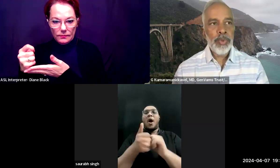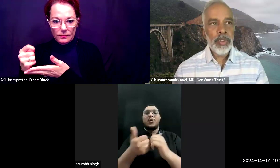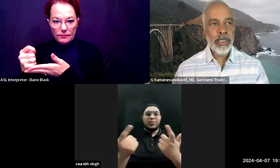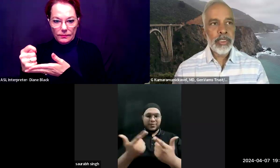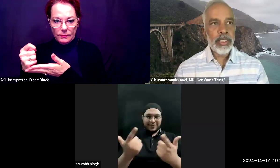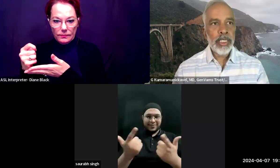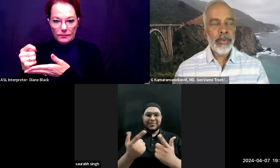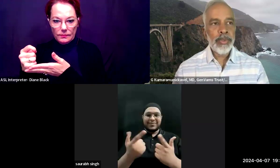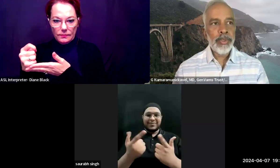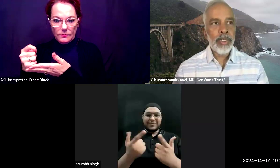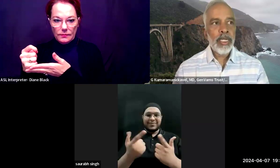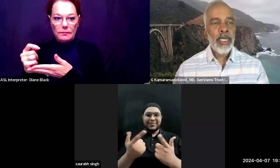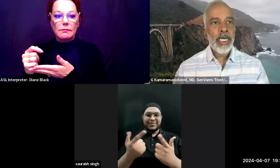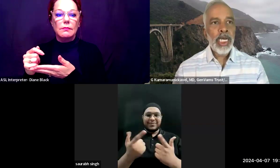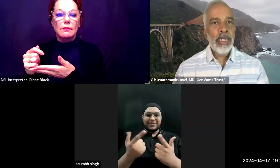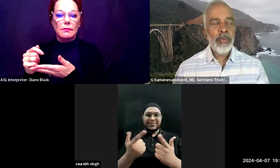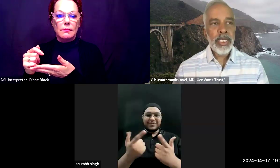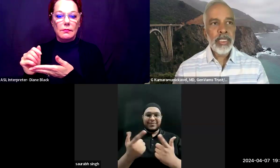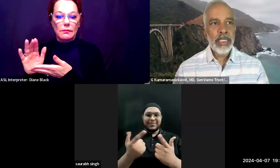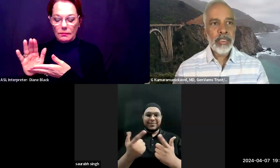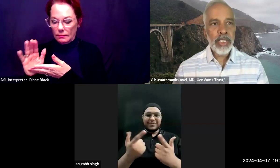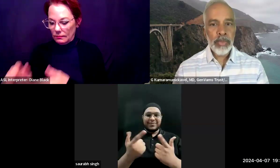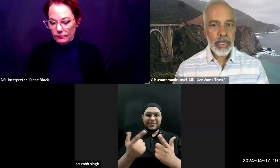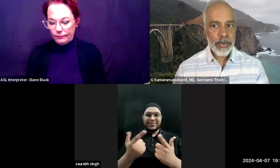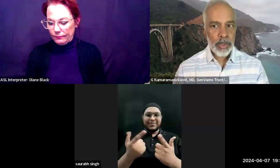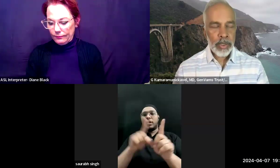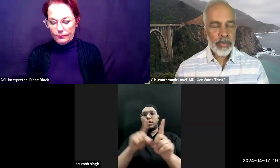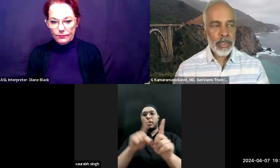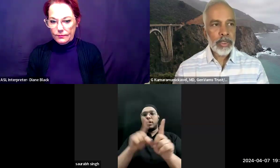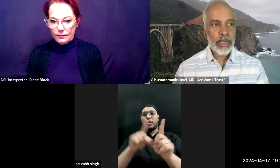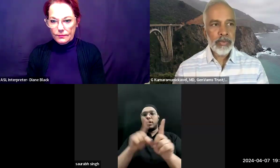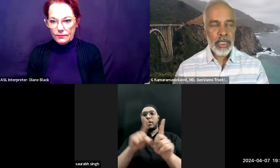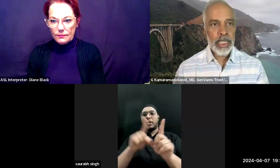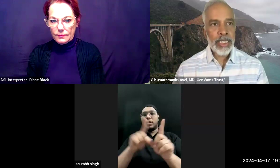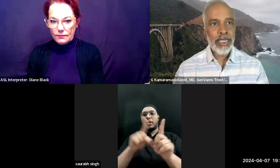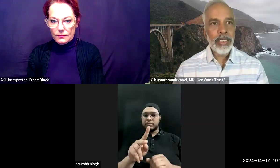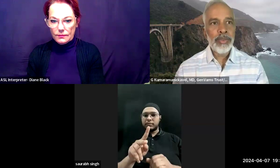importance. And therefore I have made it as a very brief talk because it's very technical to